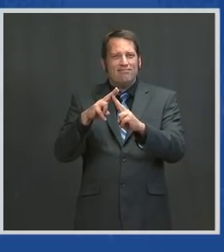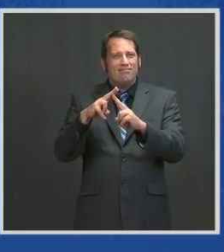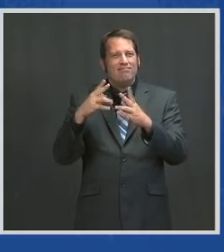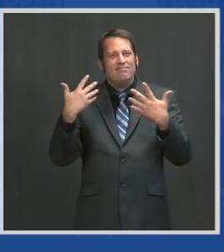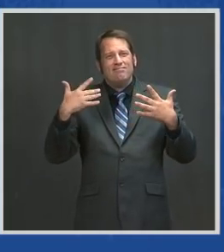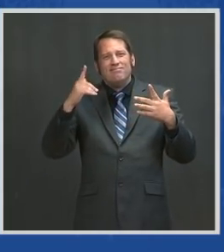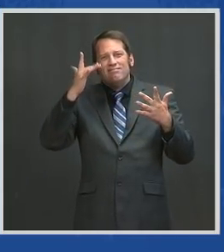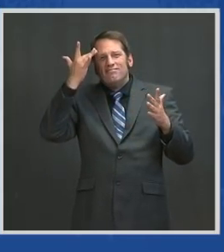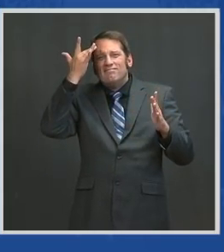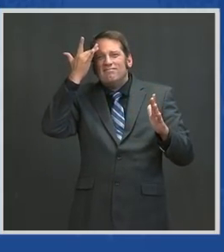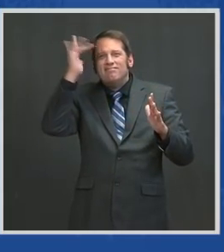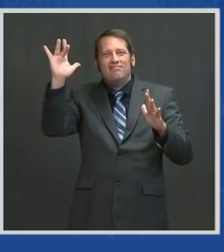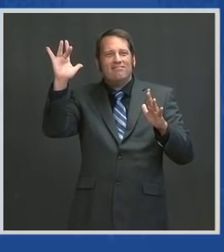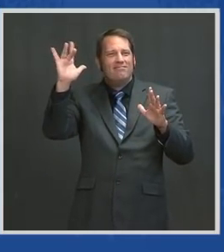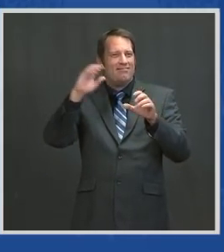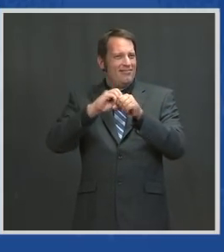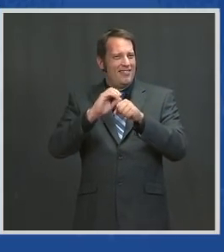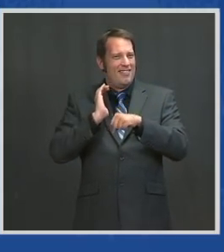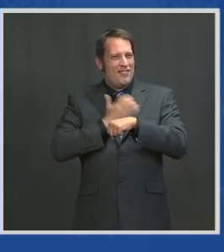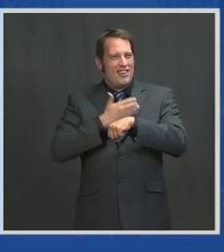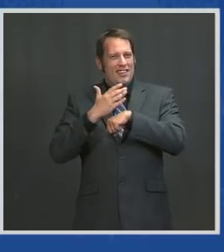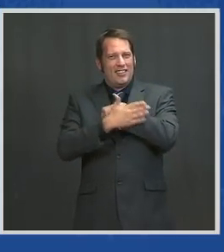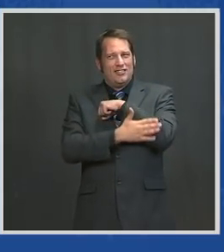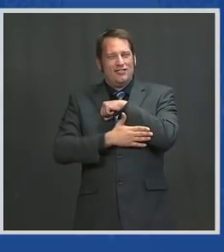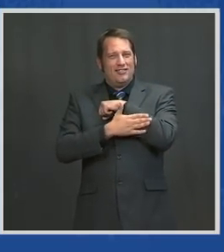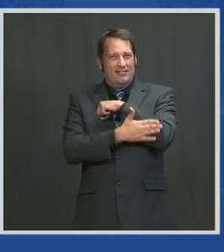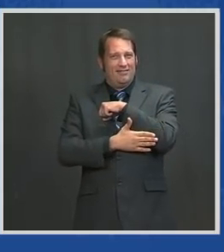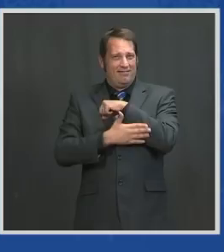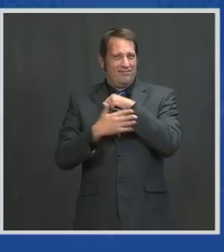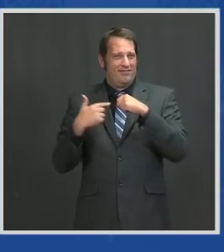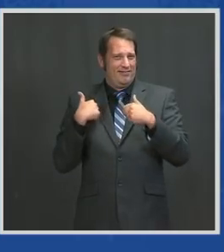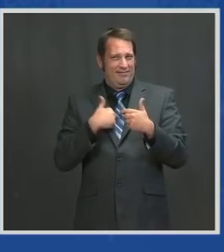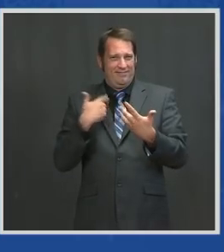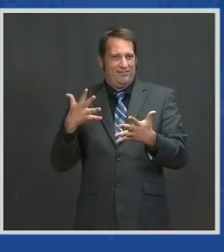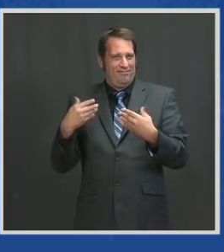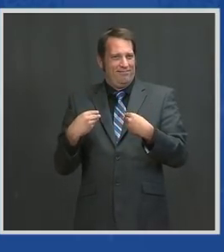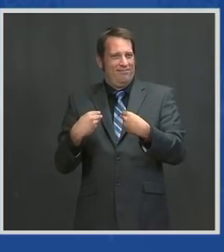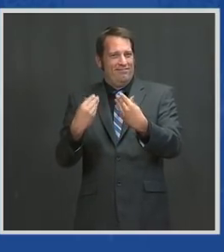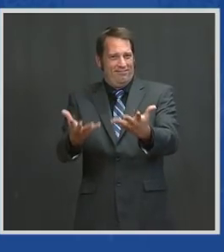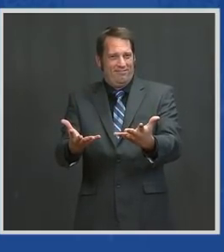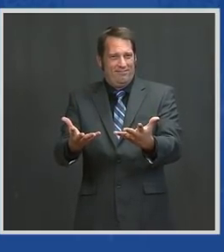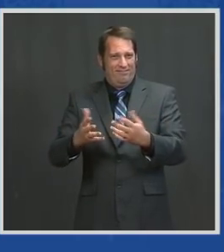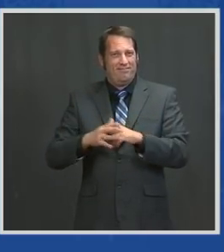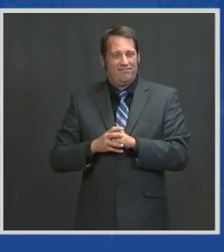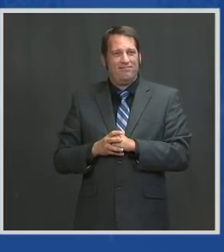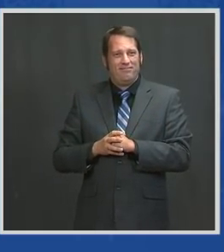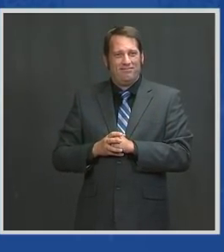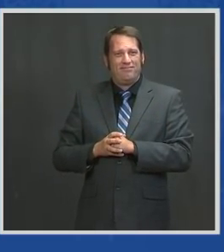And as the son of immigrant parents from Thailand, I personally know what it means to live